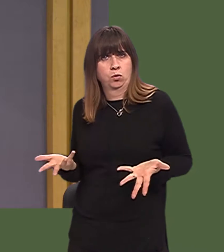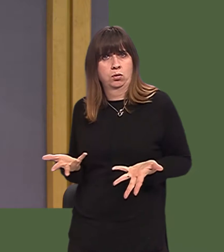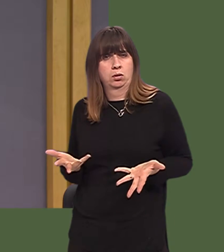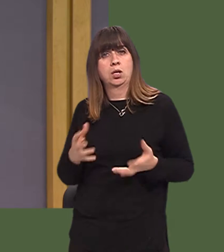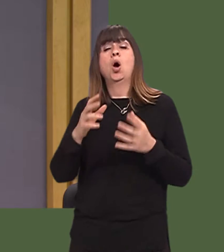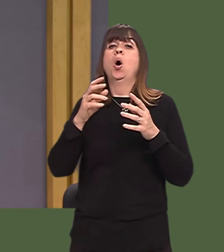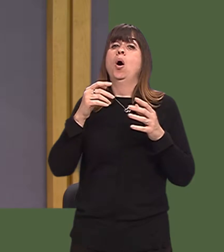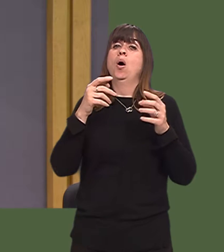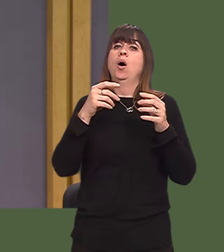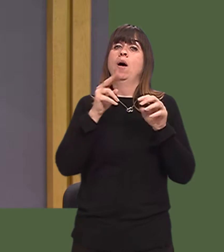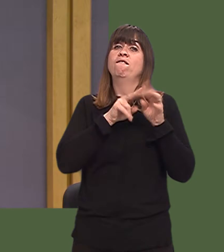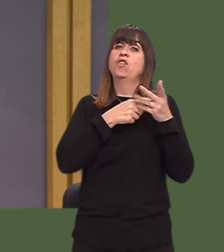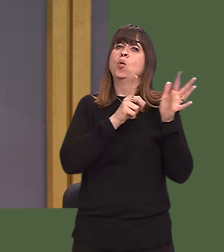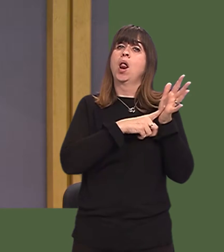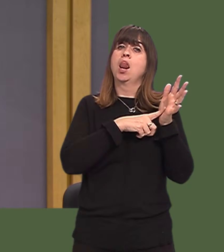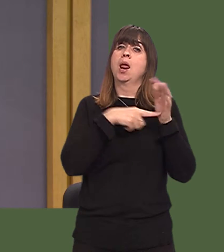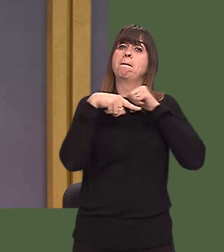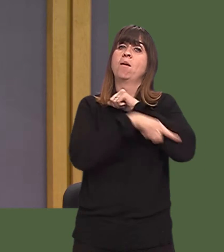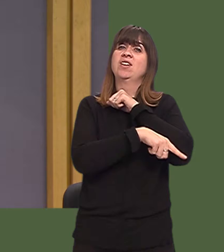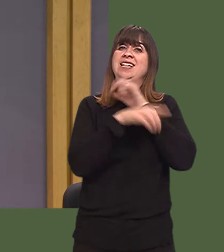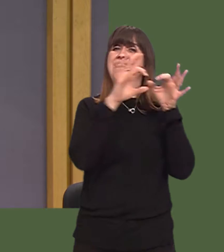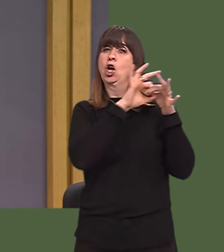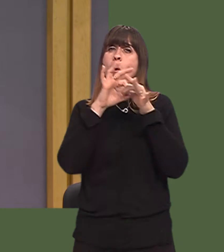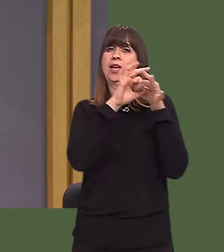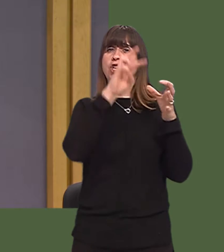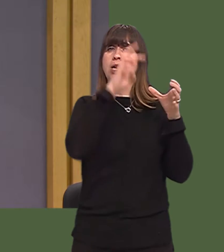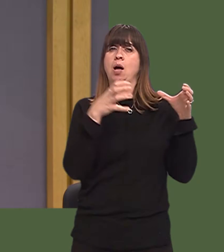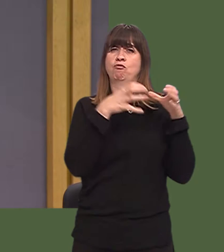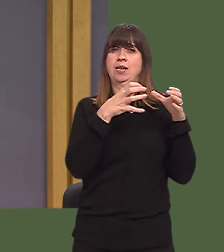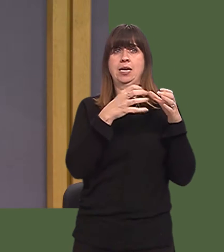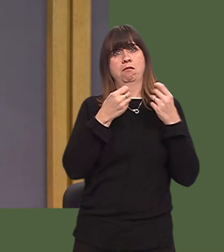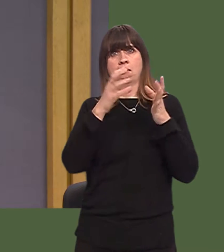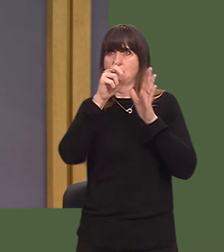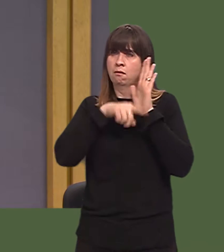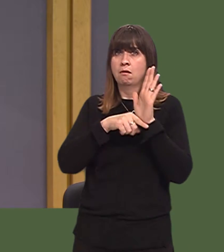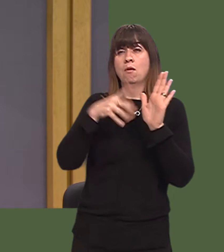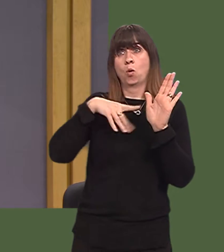Coalition Cymru for these NICE guidelines to be implemented by your Government in Wales?